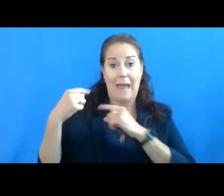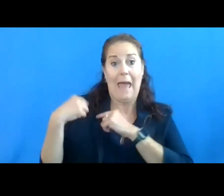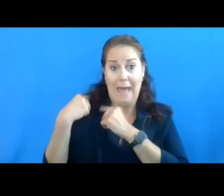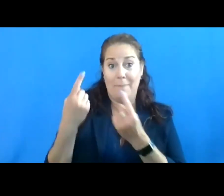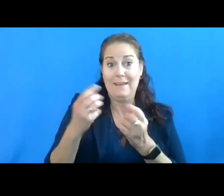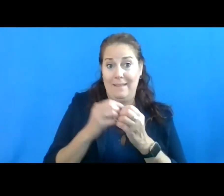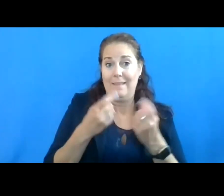family.